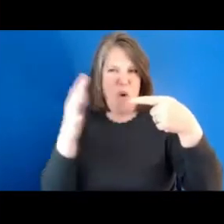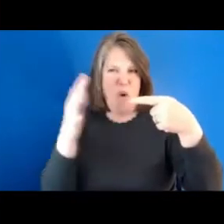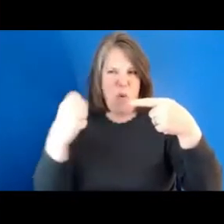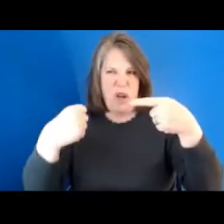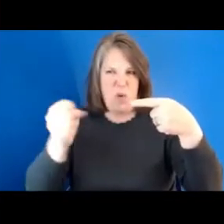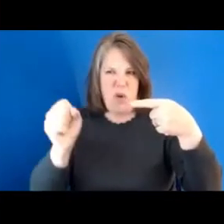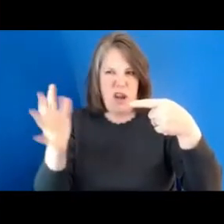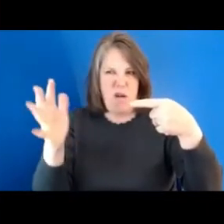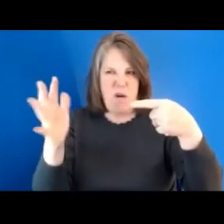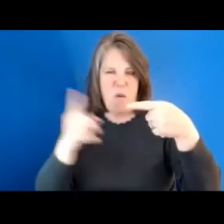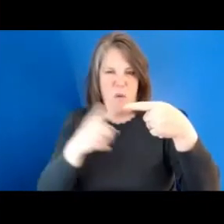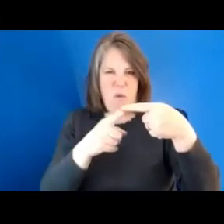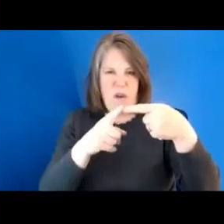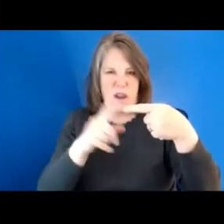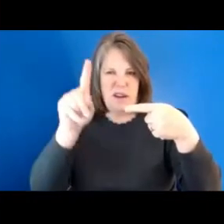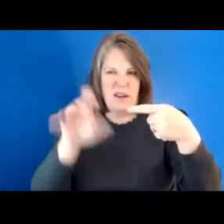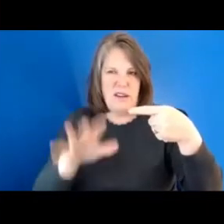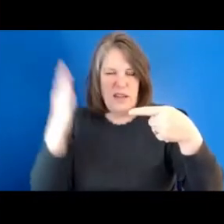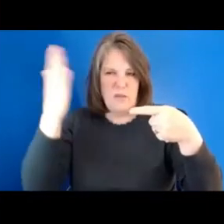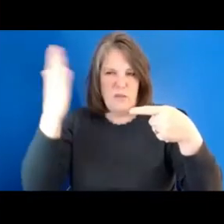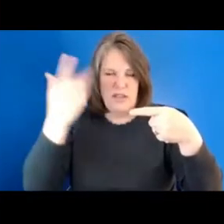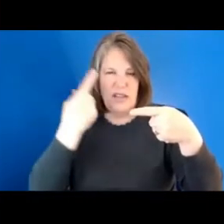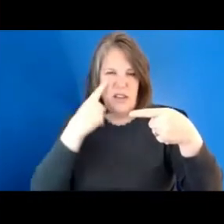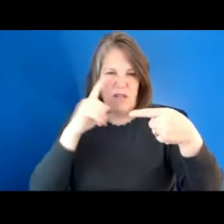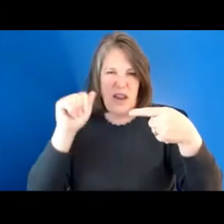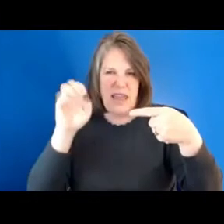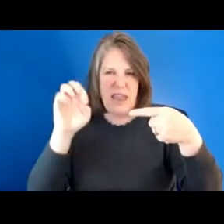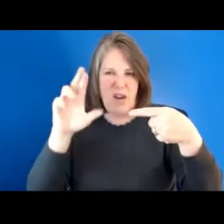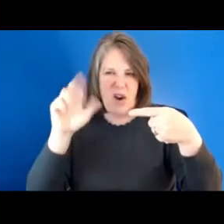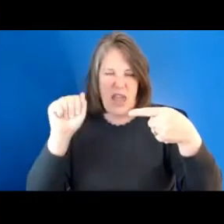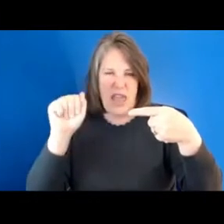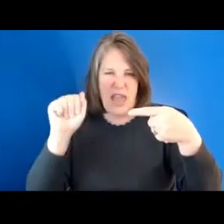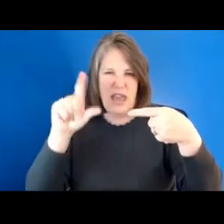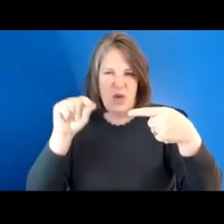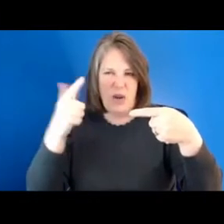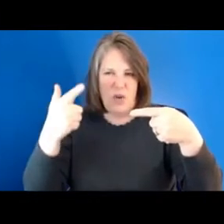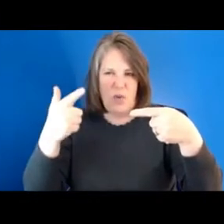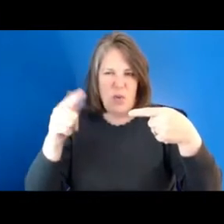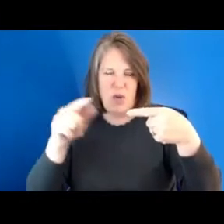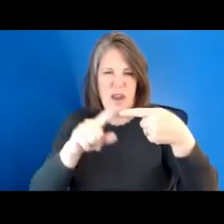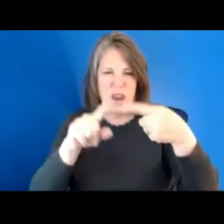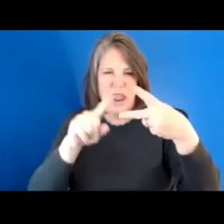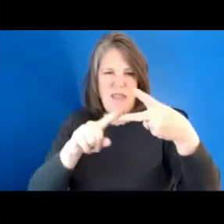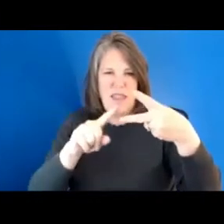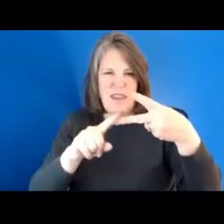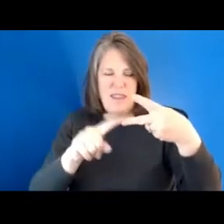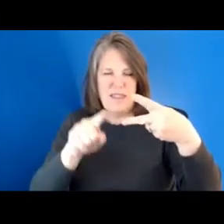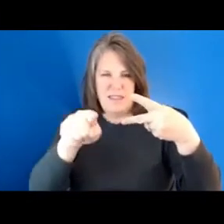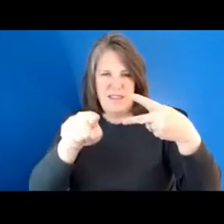17:11:33 Test presentation for AERA 2021. 17:11:43 And here's the one that I want to